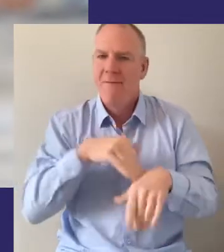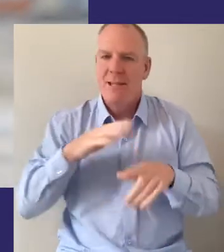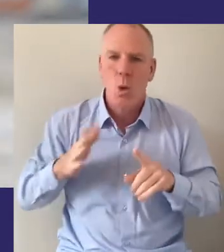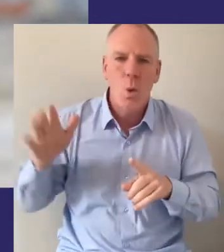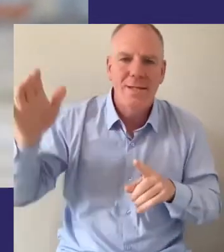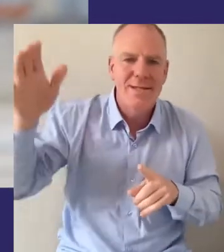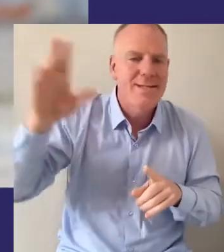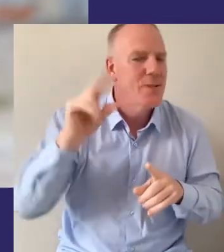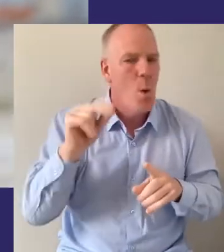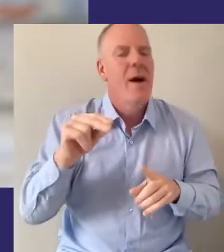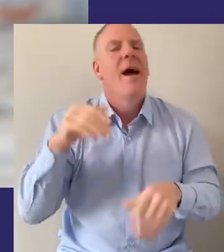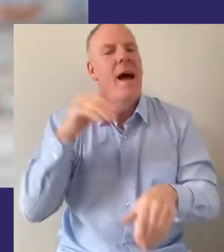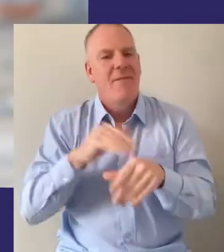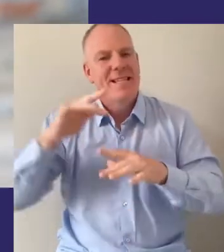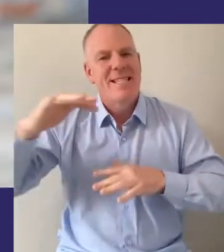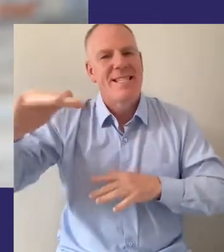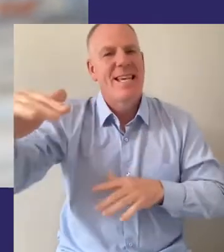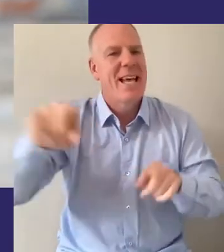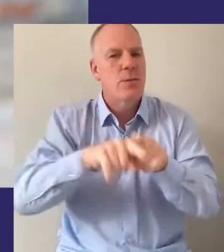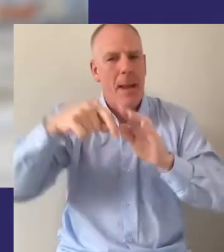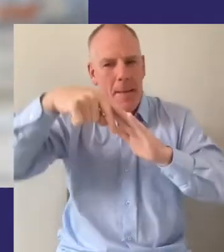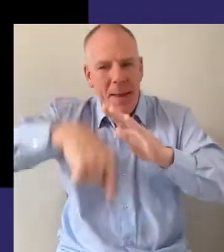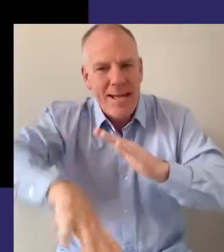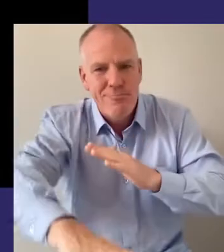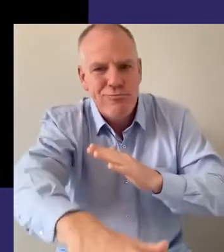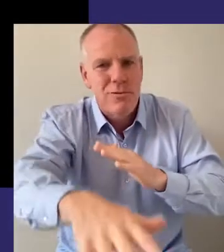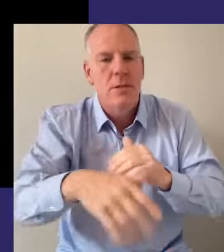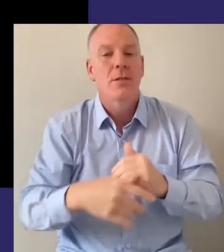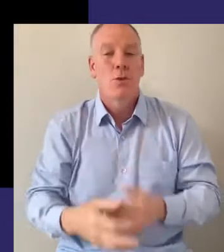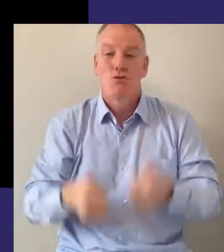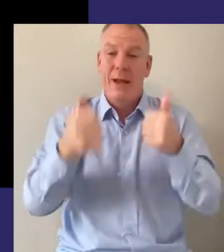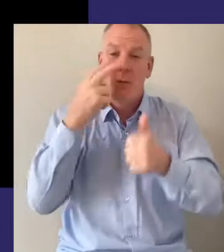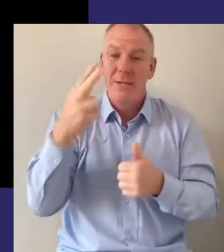Unfortunately it also affects the sea and the sea bed. So it's great to see groups like